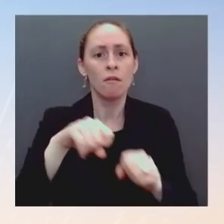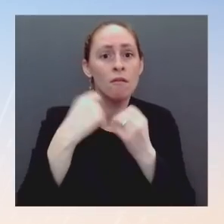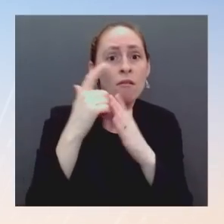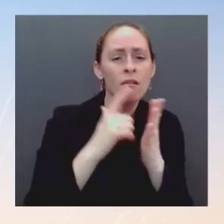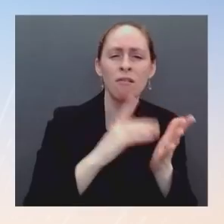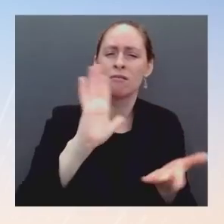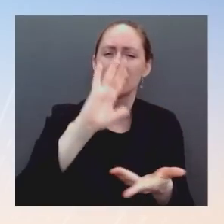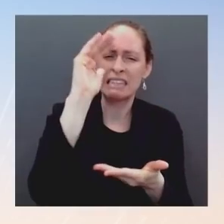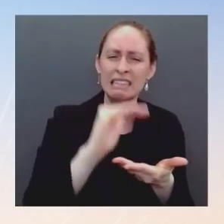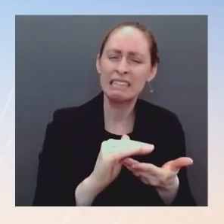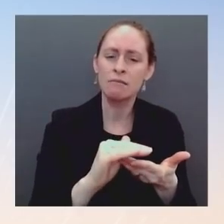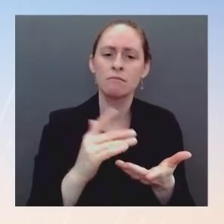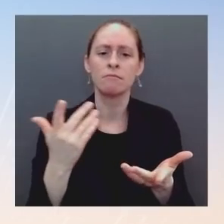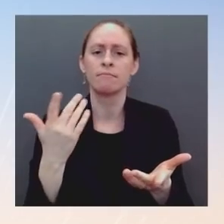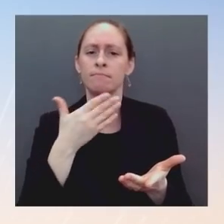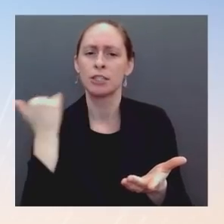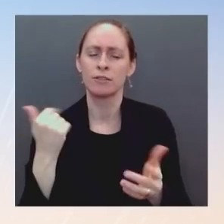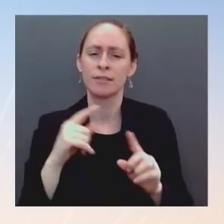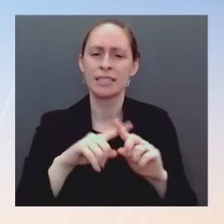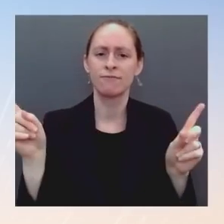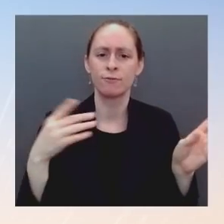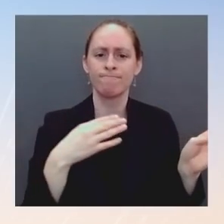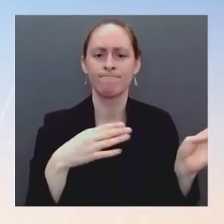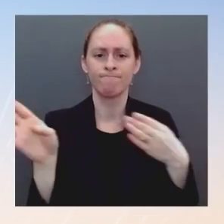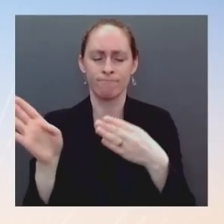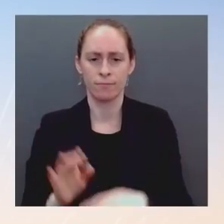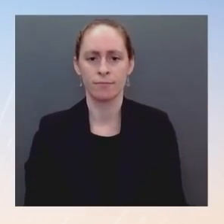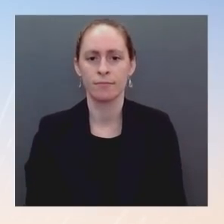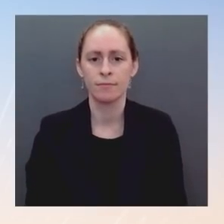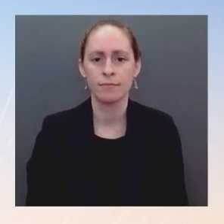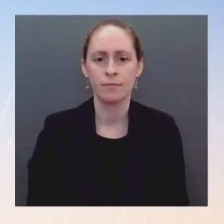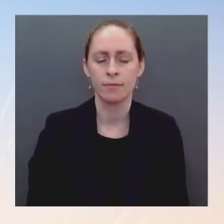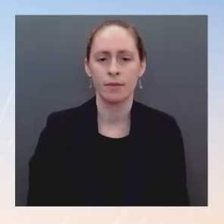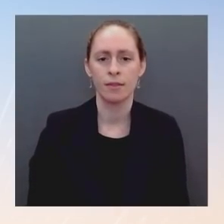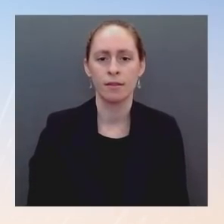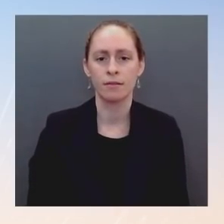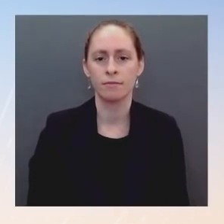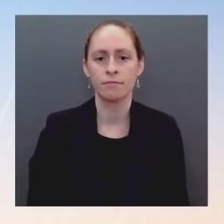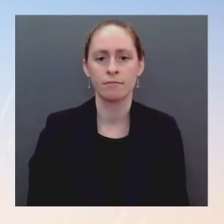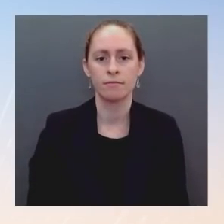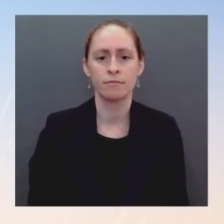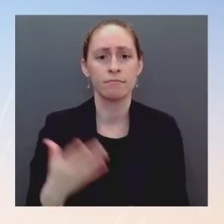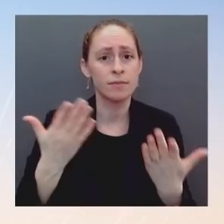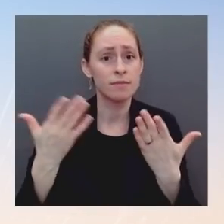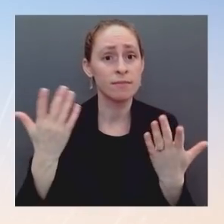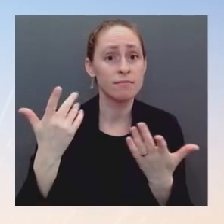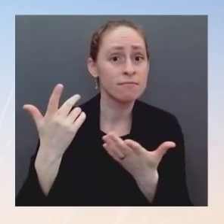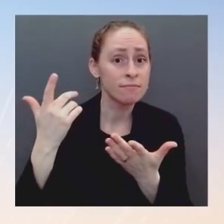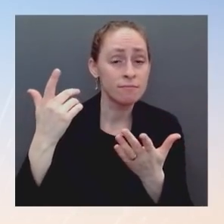for additional funding for proven community programs to reduce crime, why he's working to crack down on rogue gun dealers